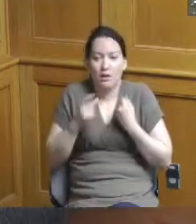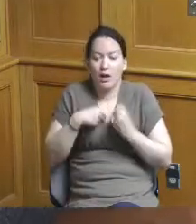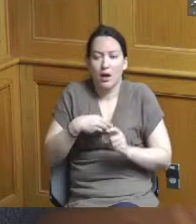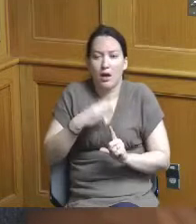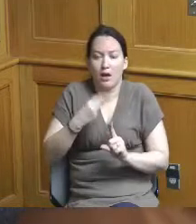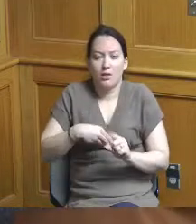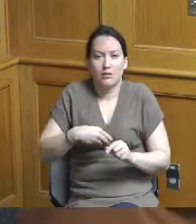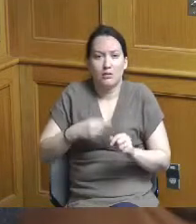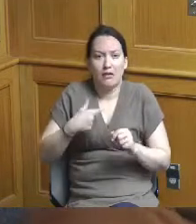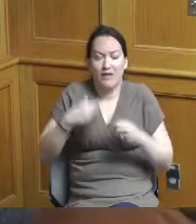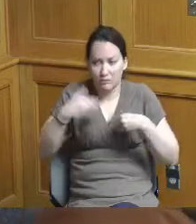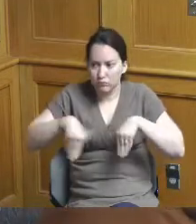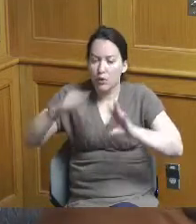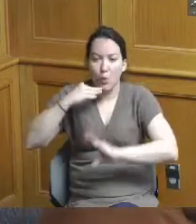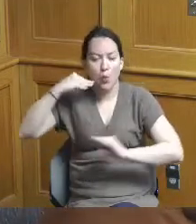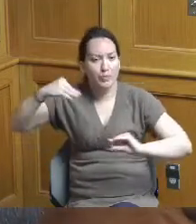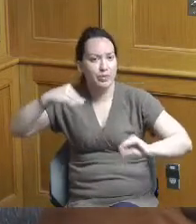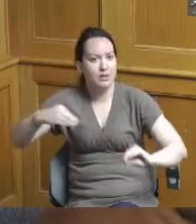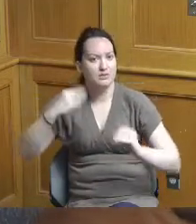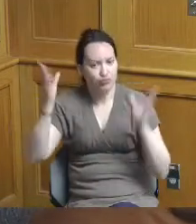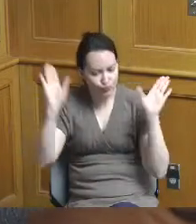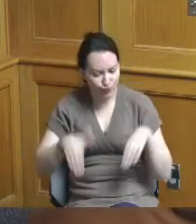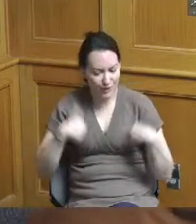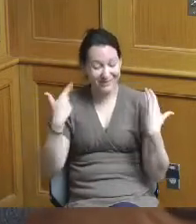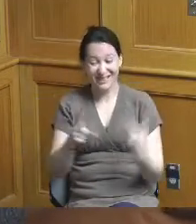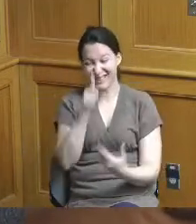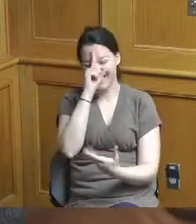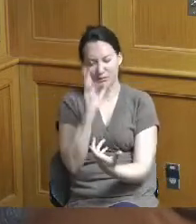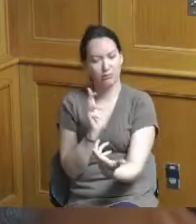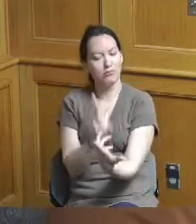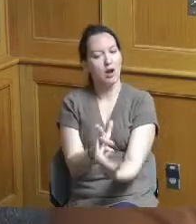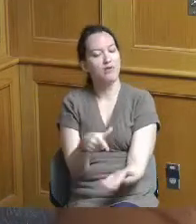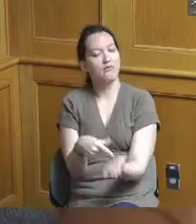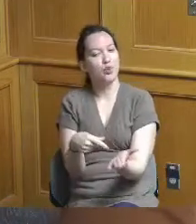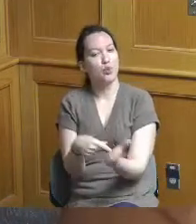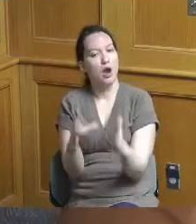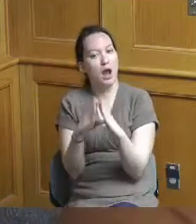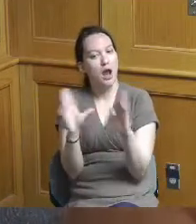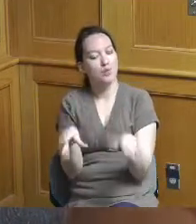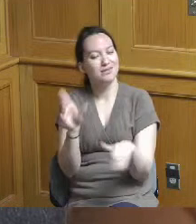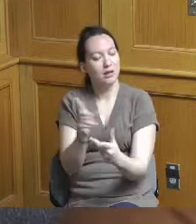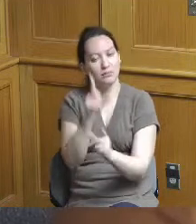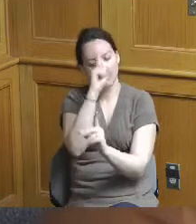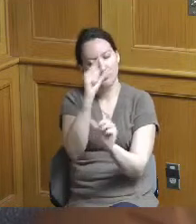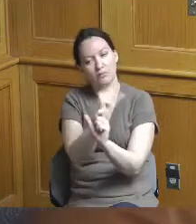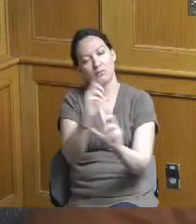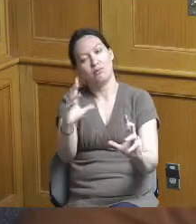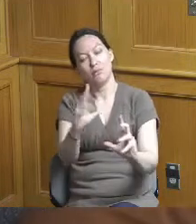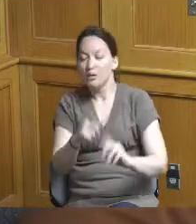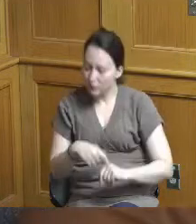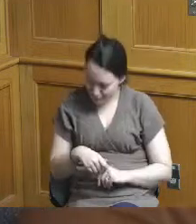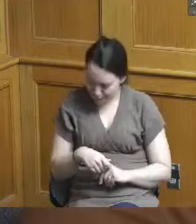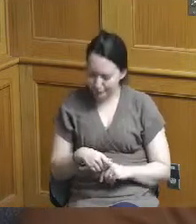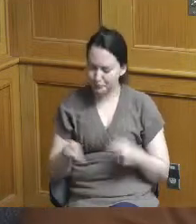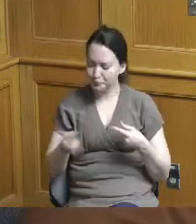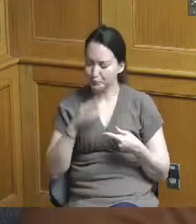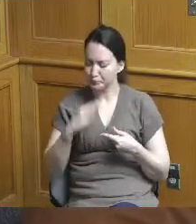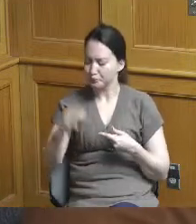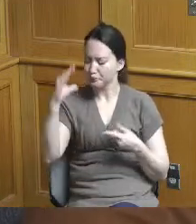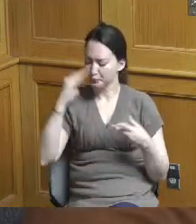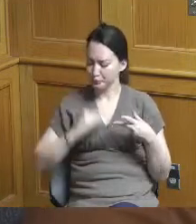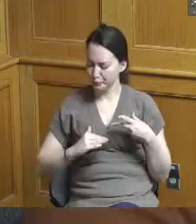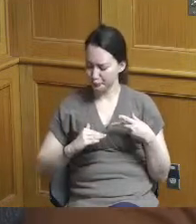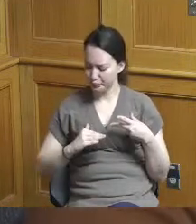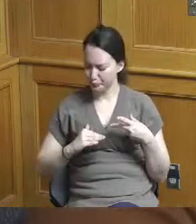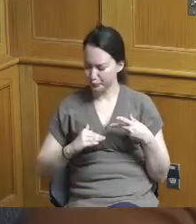we're starting all over so I think it fits the affordable housing model I also have some answers